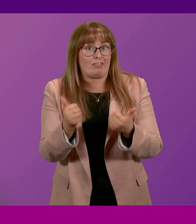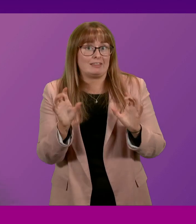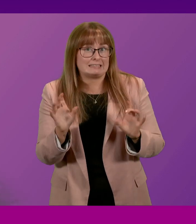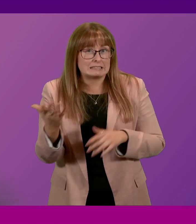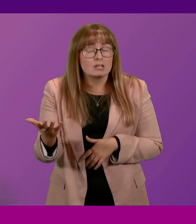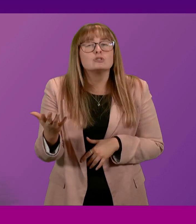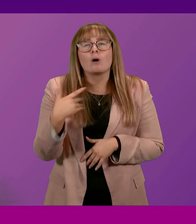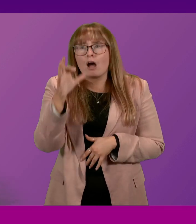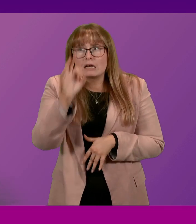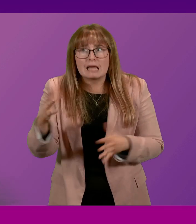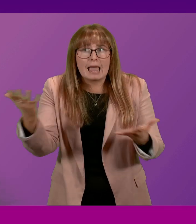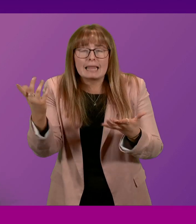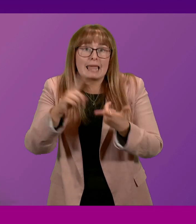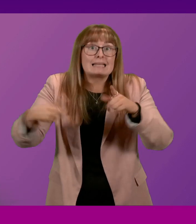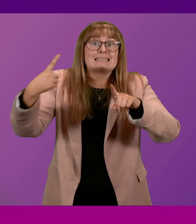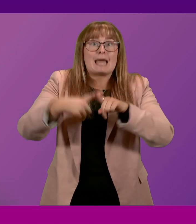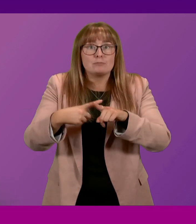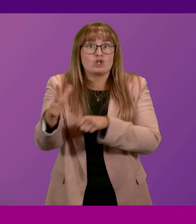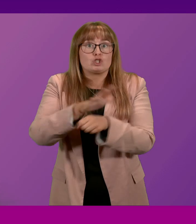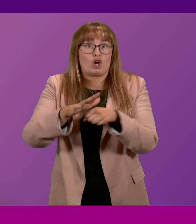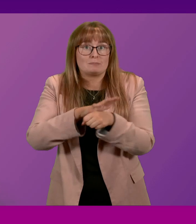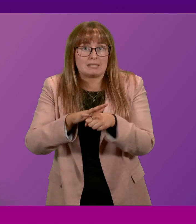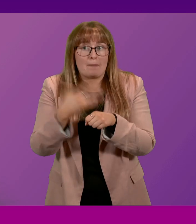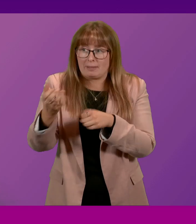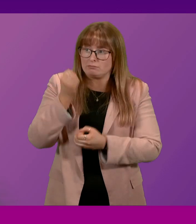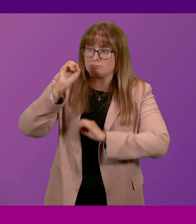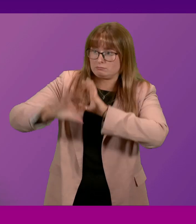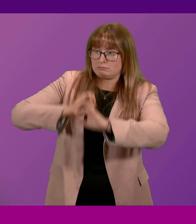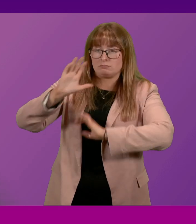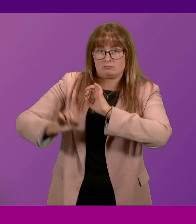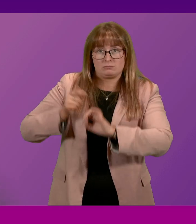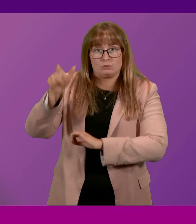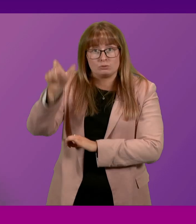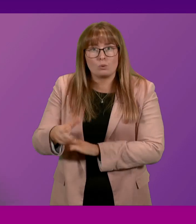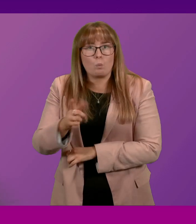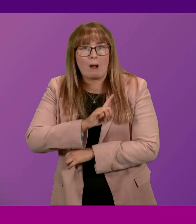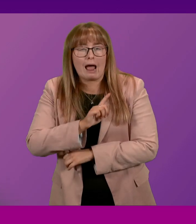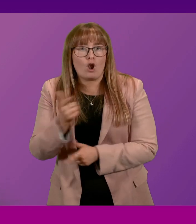were any exceptional circumstances conveyed to you regarding why the Lord Advocate was